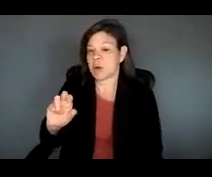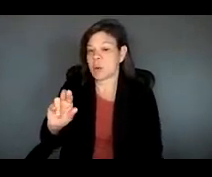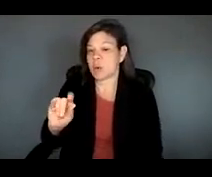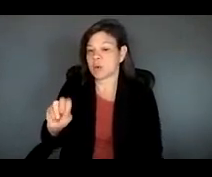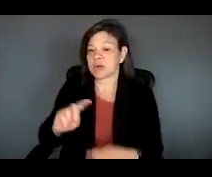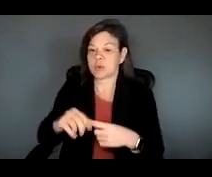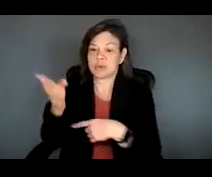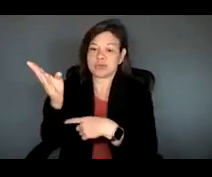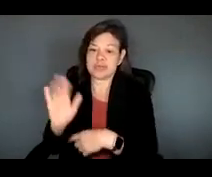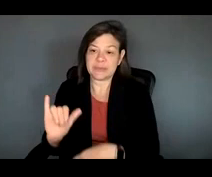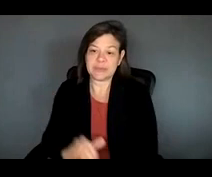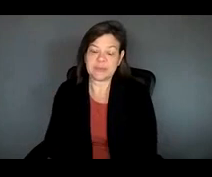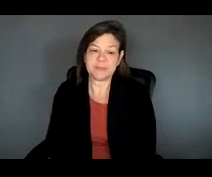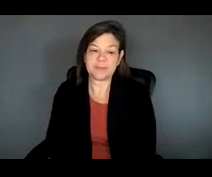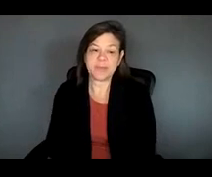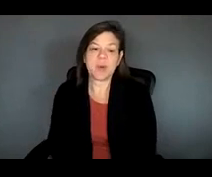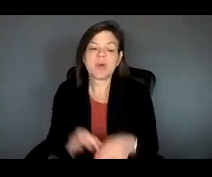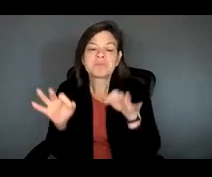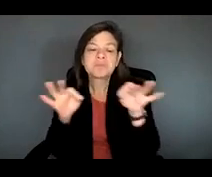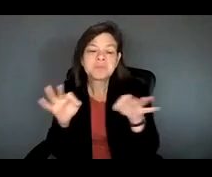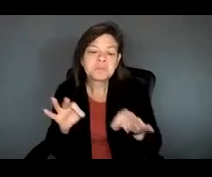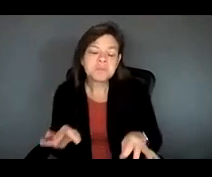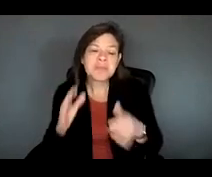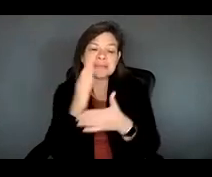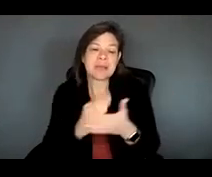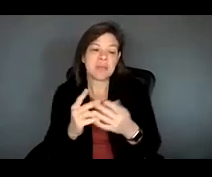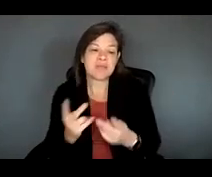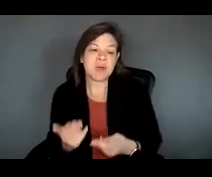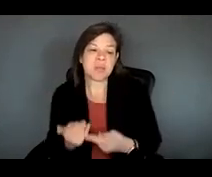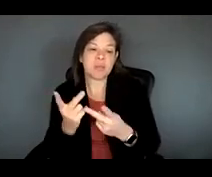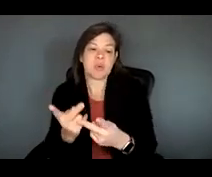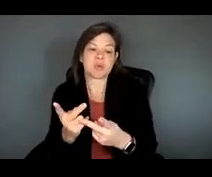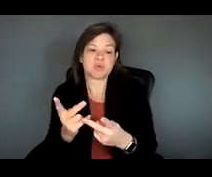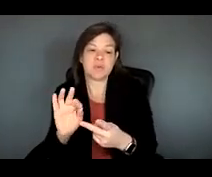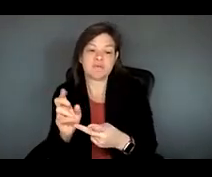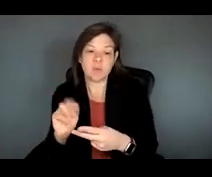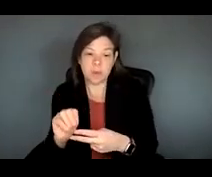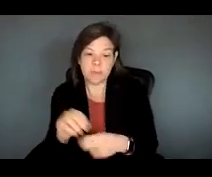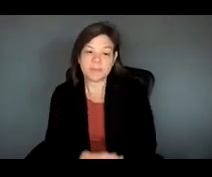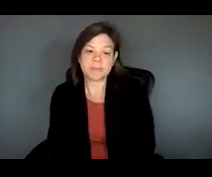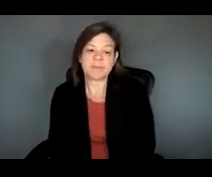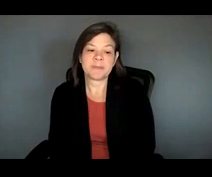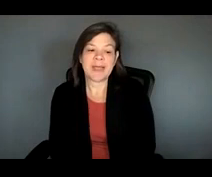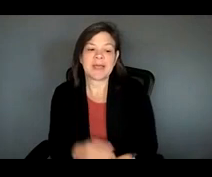And then we'll be breaking down a few pieces of the proposal form and talking about presenter expectations.